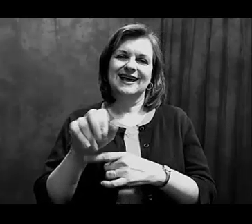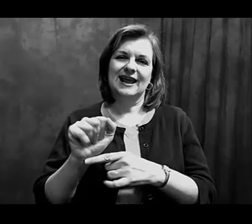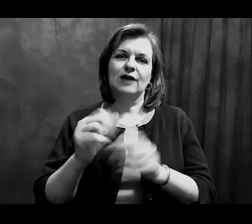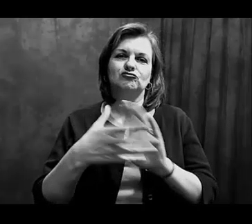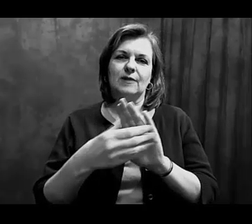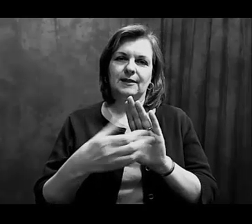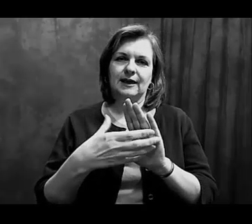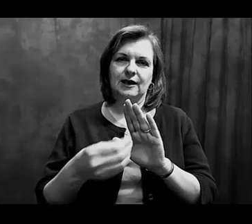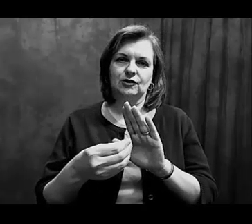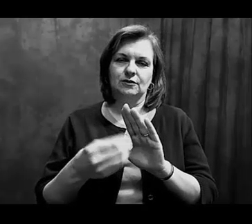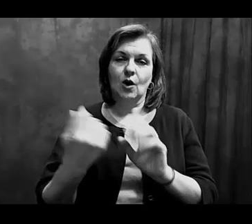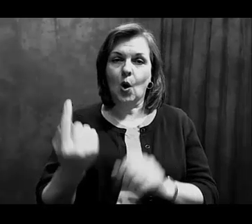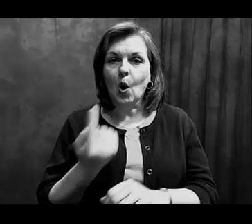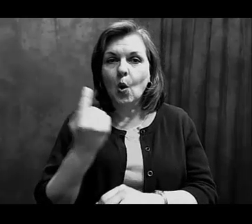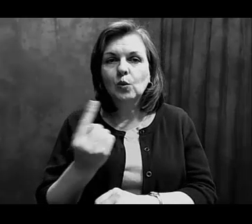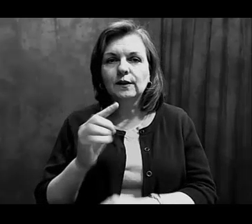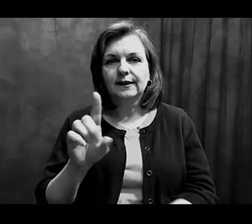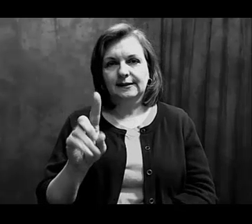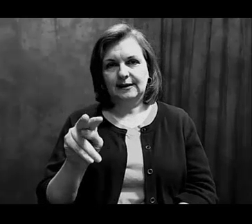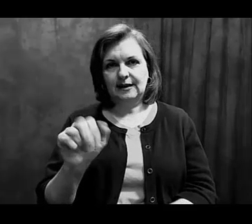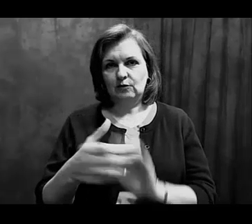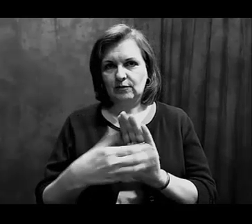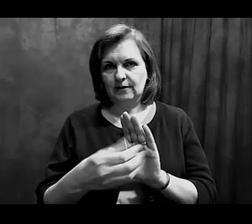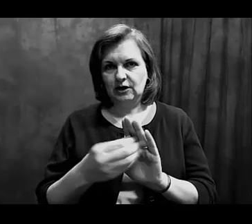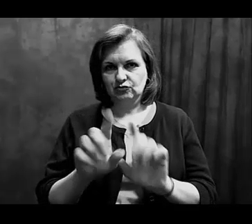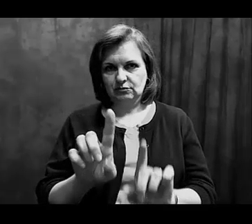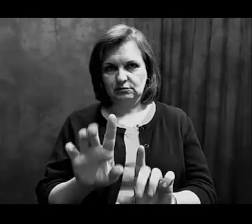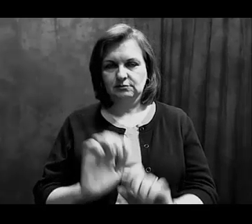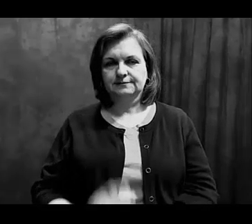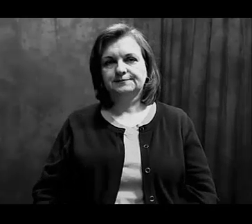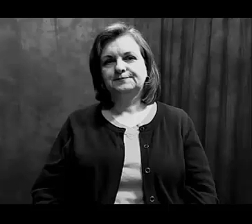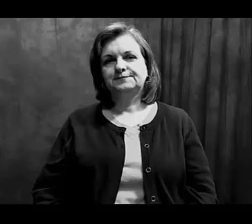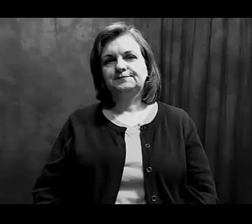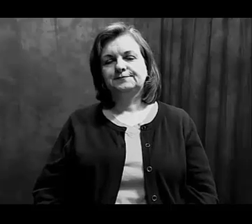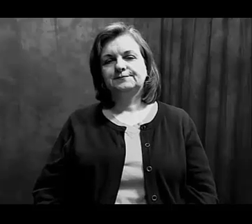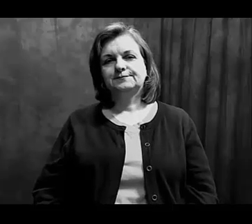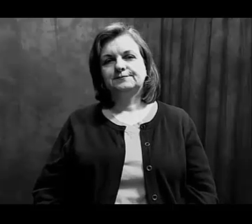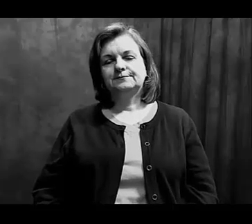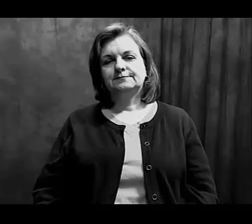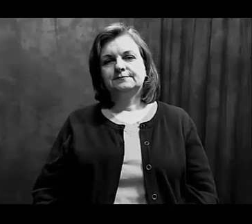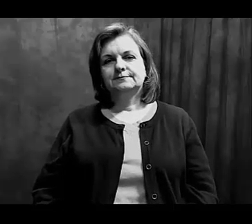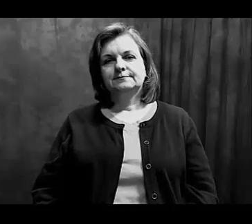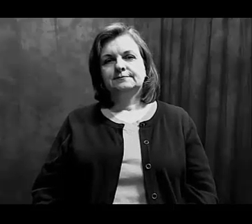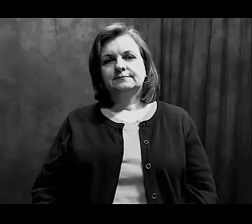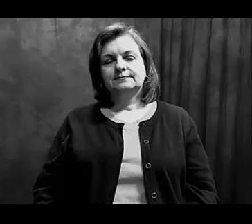of the DNA only